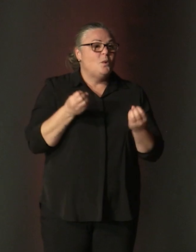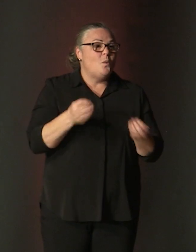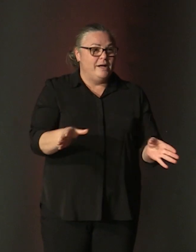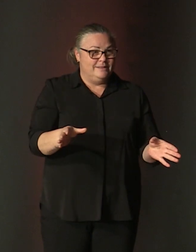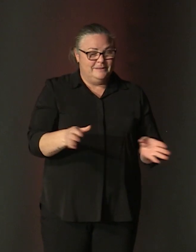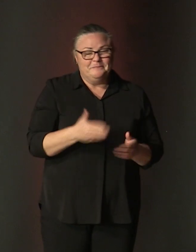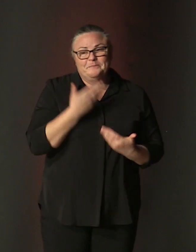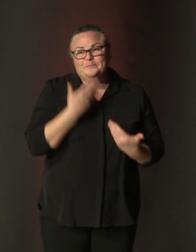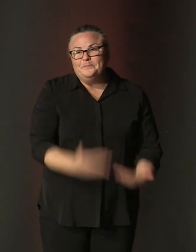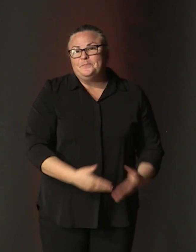Thank you.